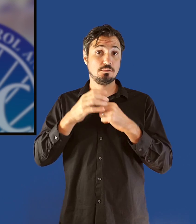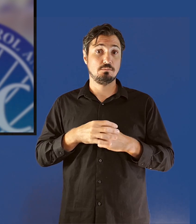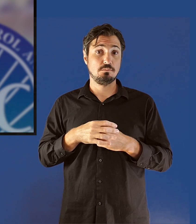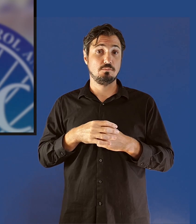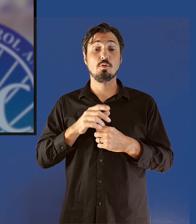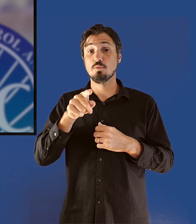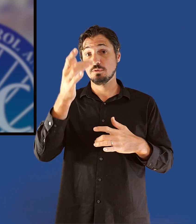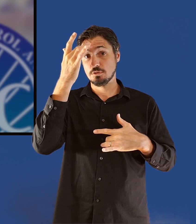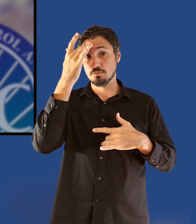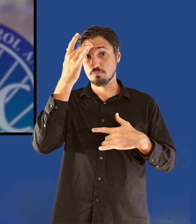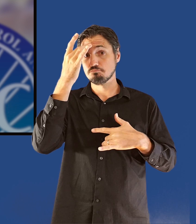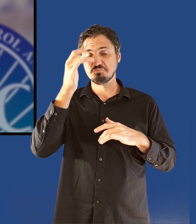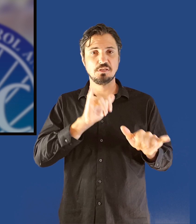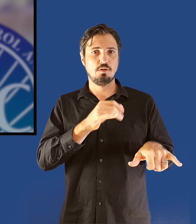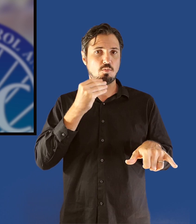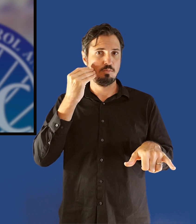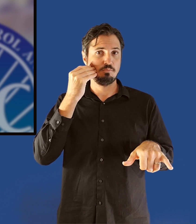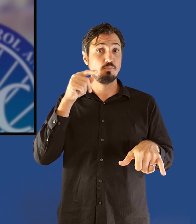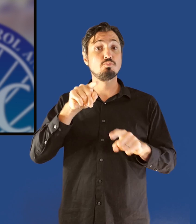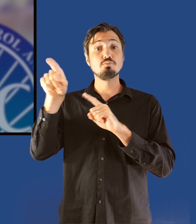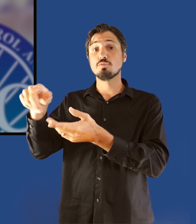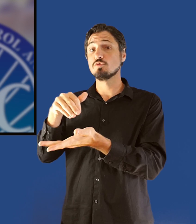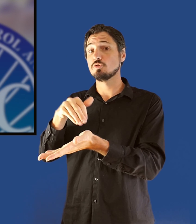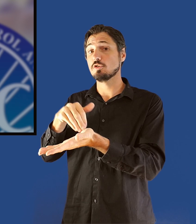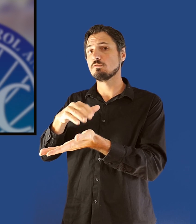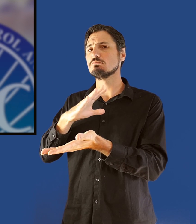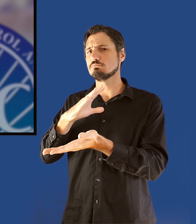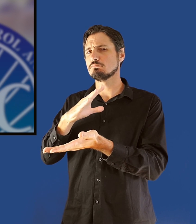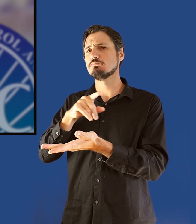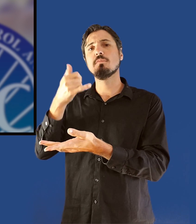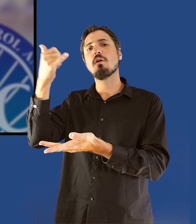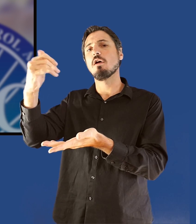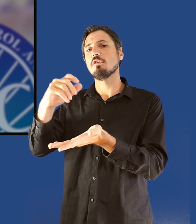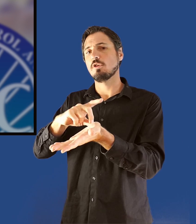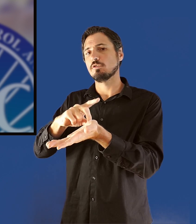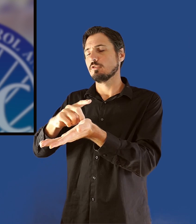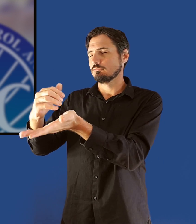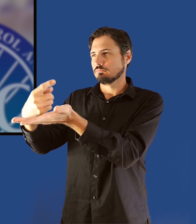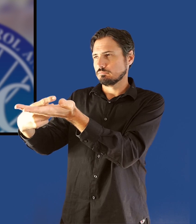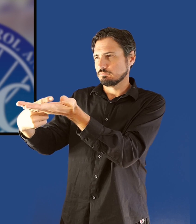Do not leave home if you are sick, unless you are seeking medical attention, and then only after calling your doctor first.